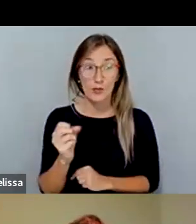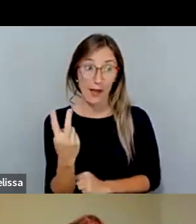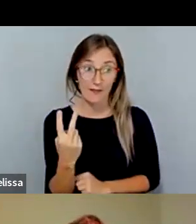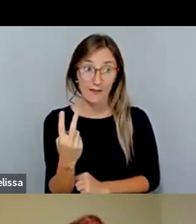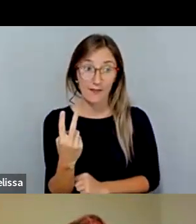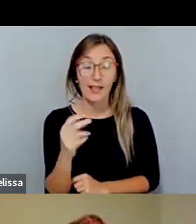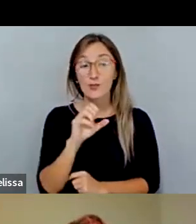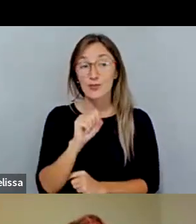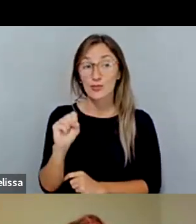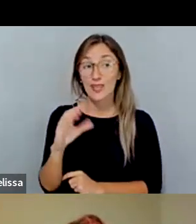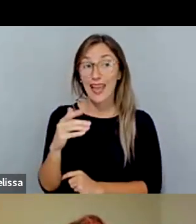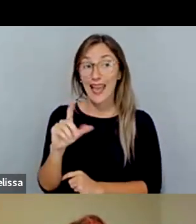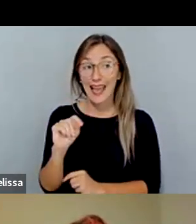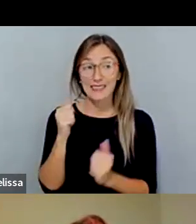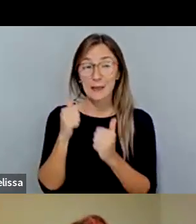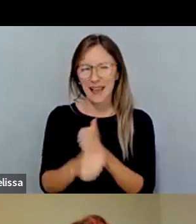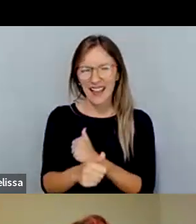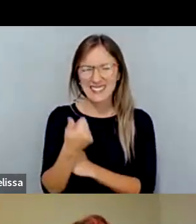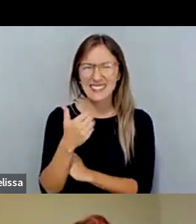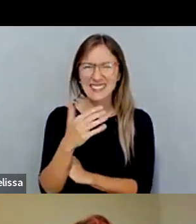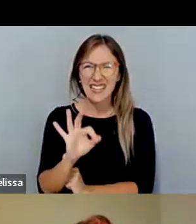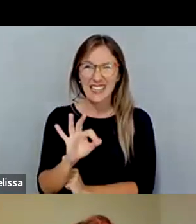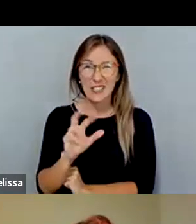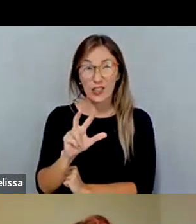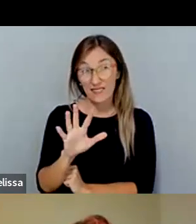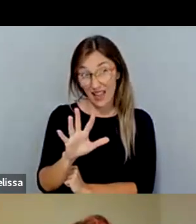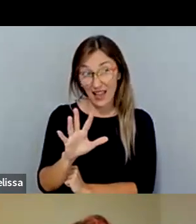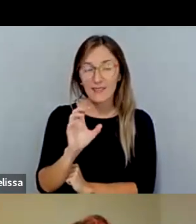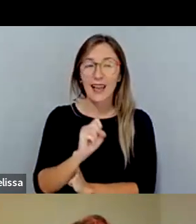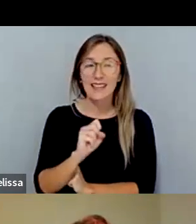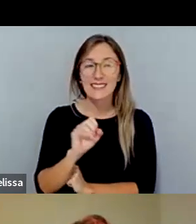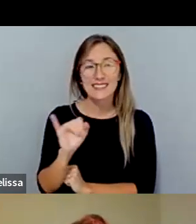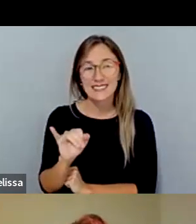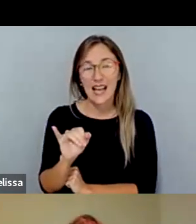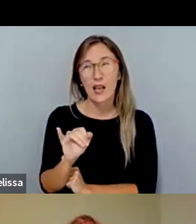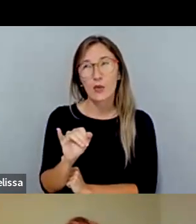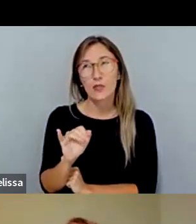It was the Social Security advisory board and I was on it from